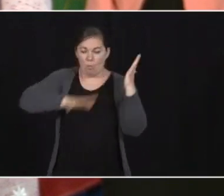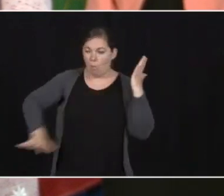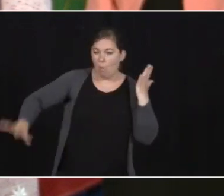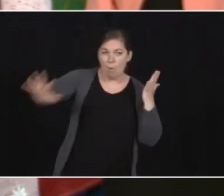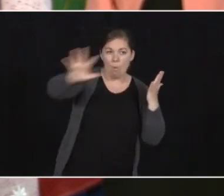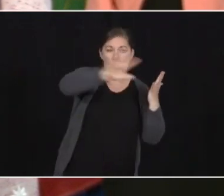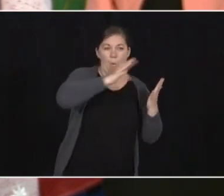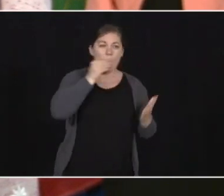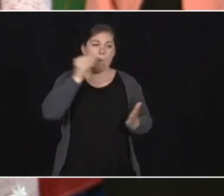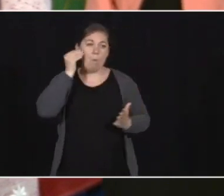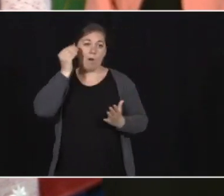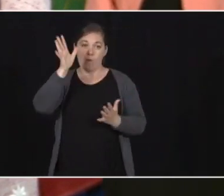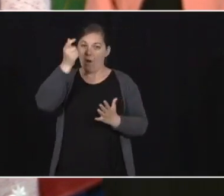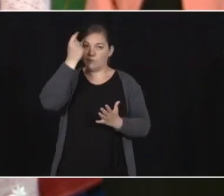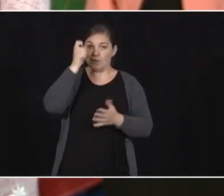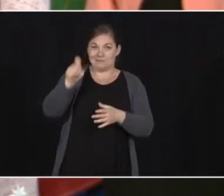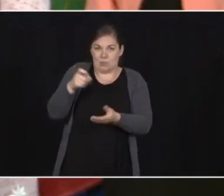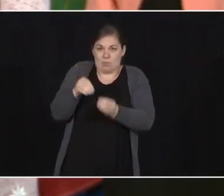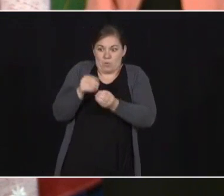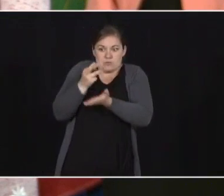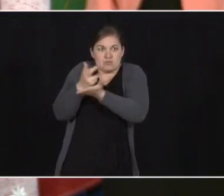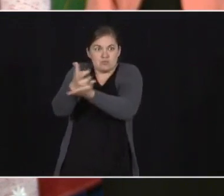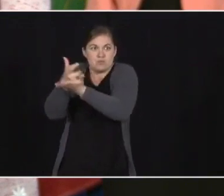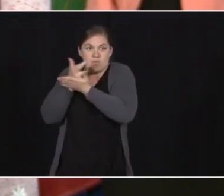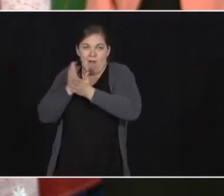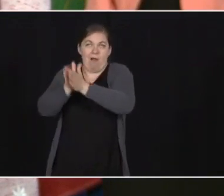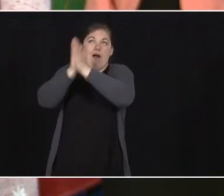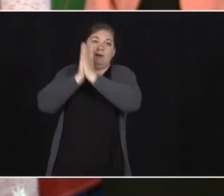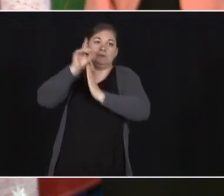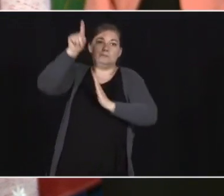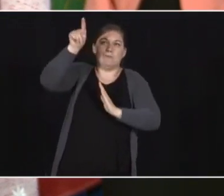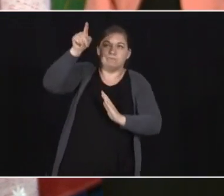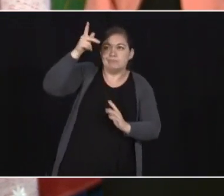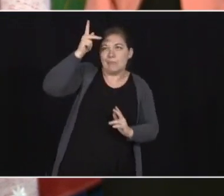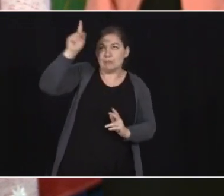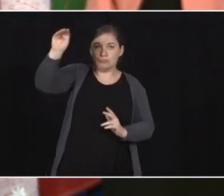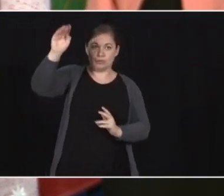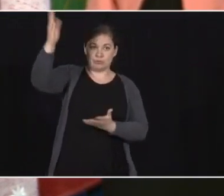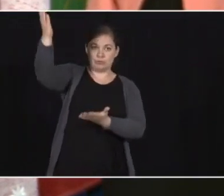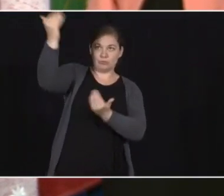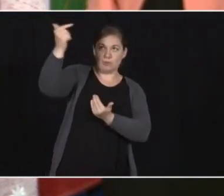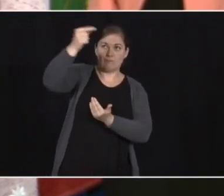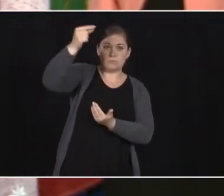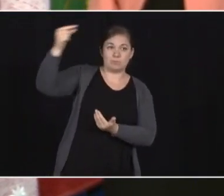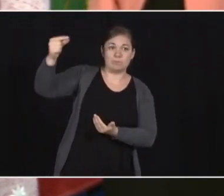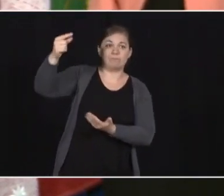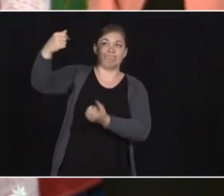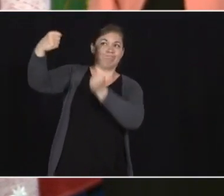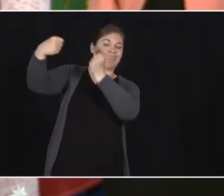We are going to need the resources to do that. That's why am asking for the federal government to help us and support us.